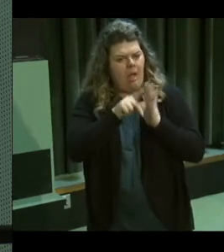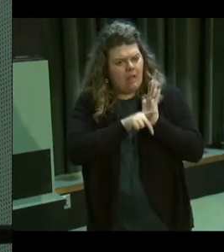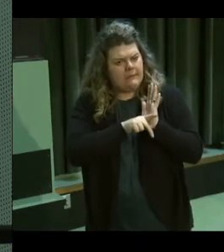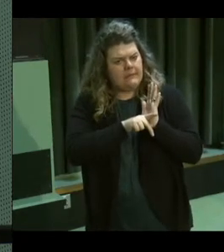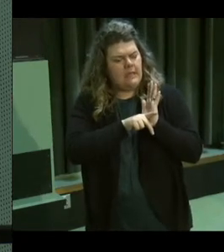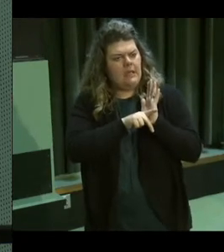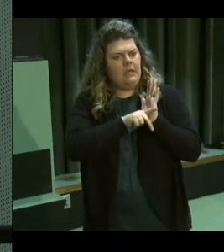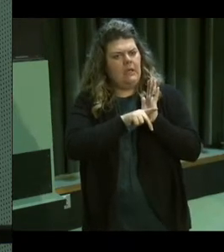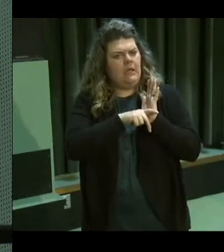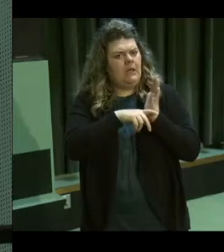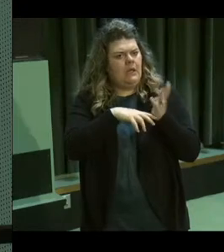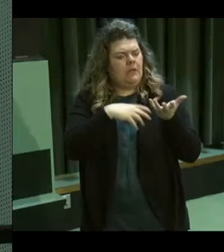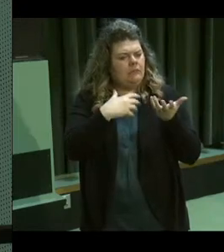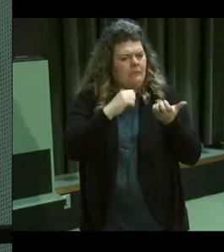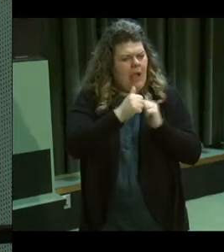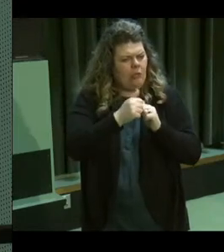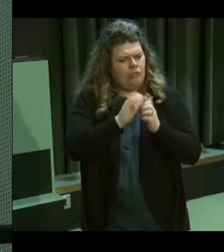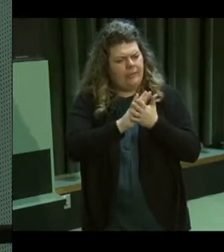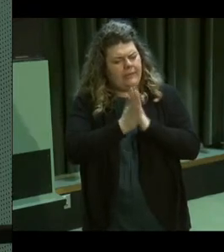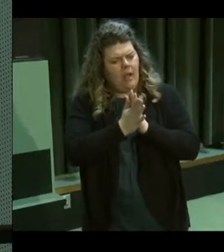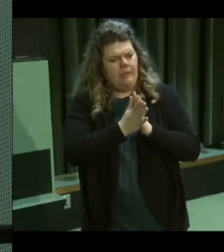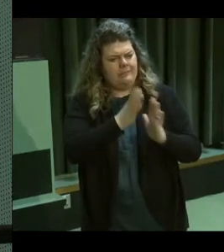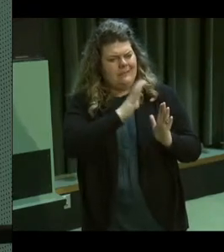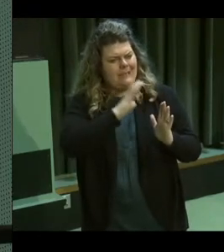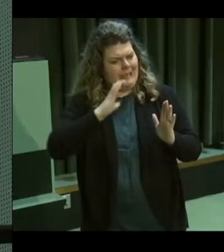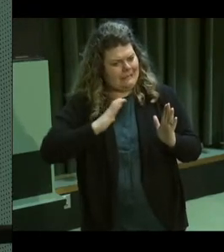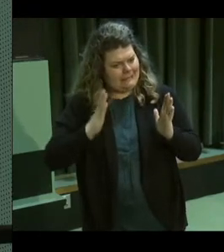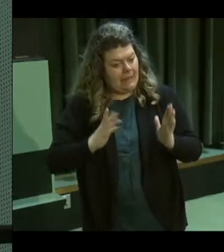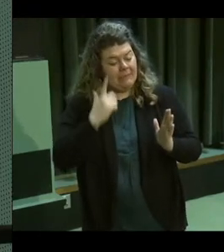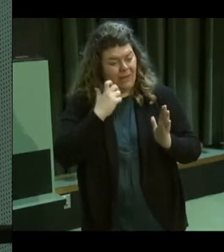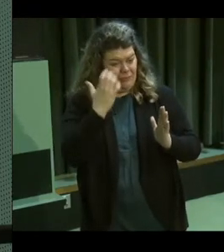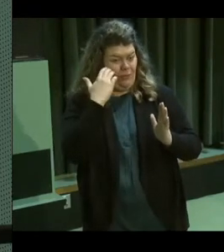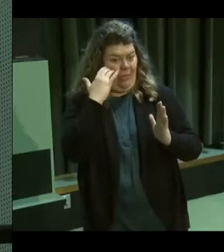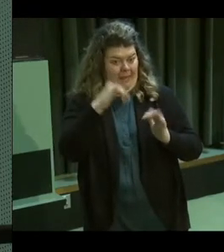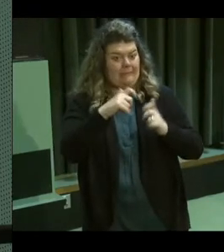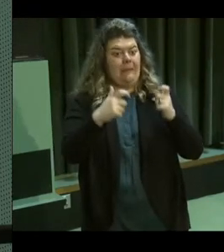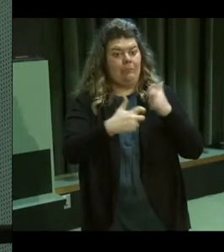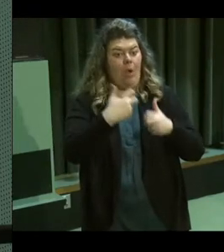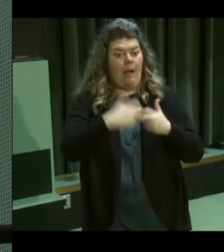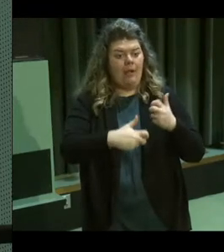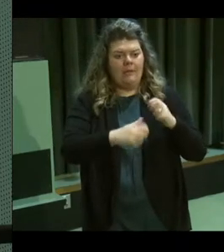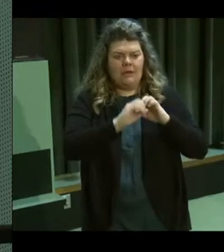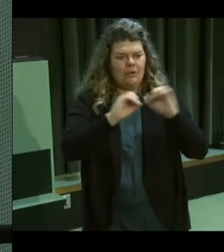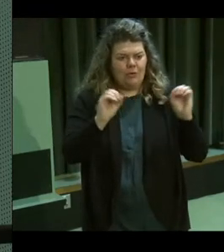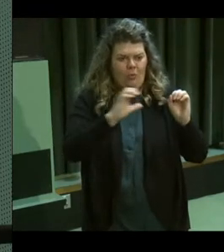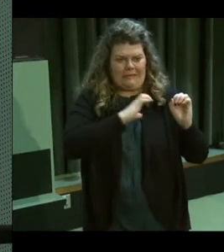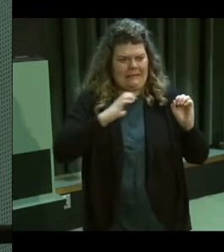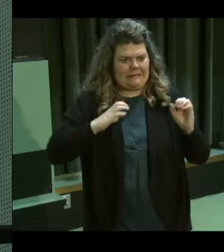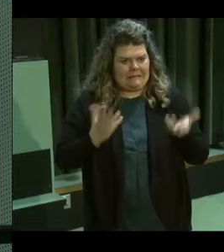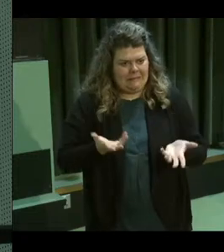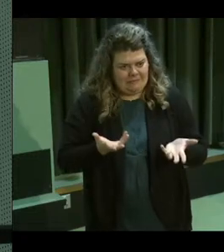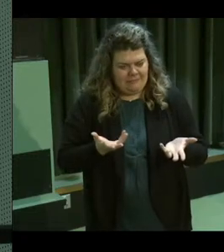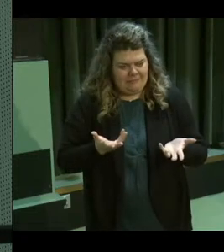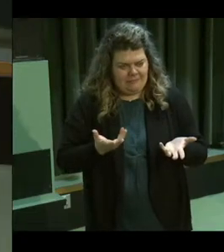to provide some form of citizenship status, knowing that